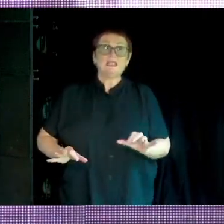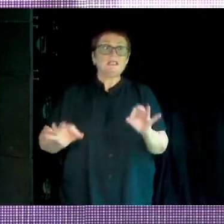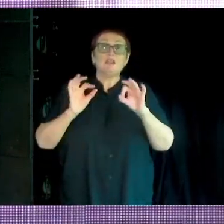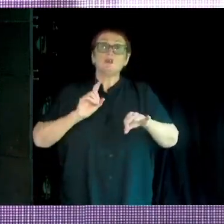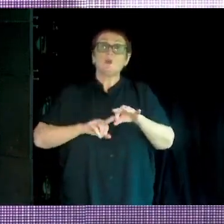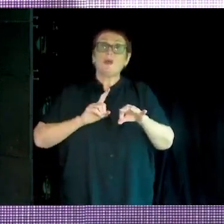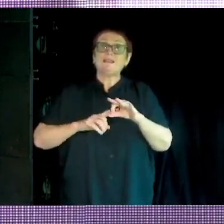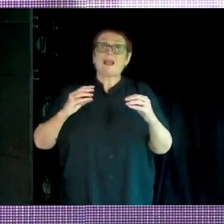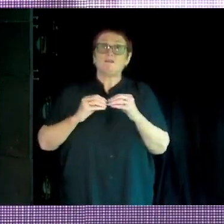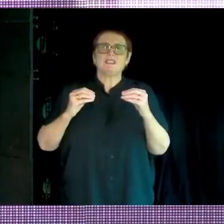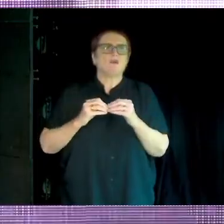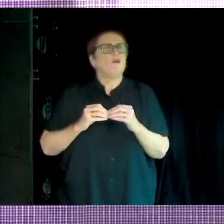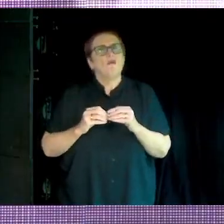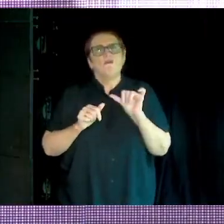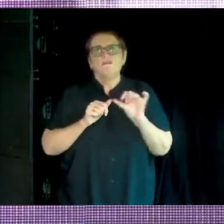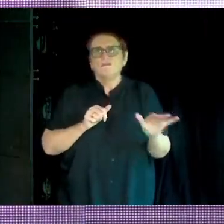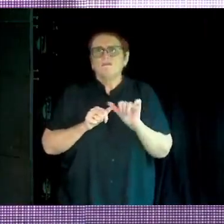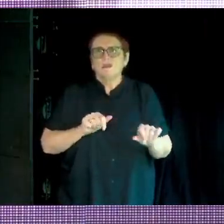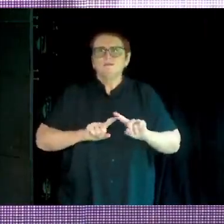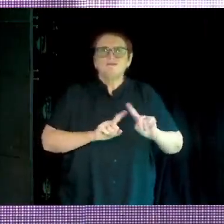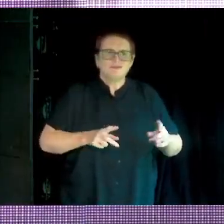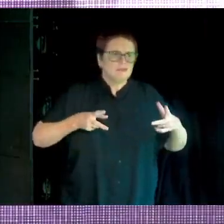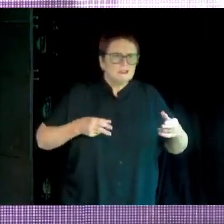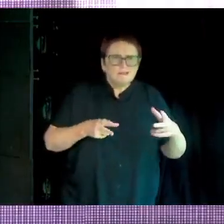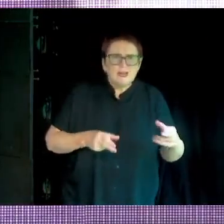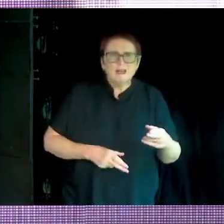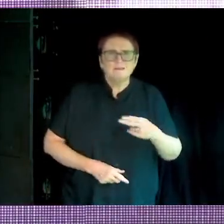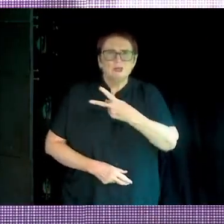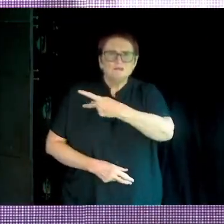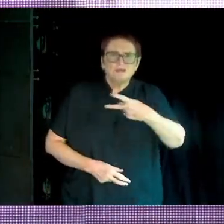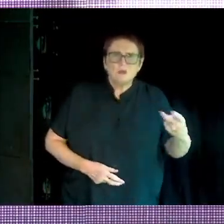in Brisbane because we have all this beautiful seafood and we got to enjoy them so look at the